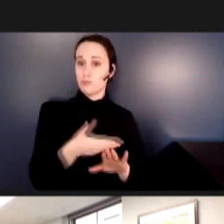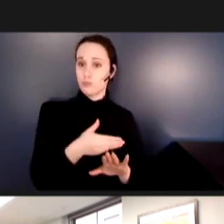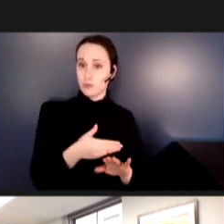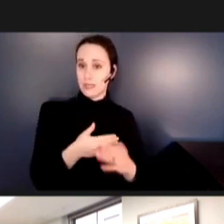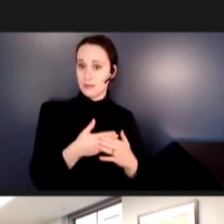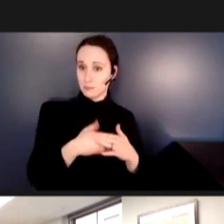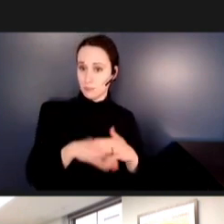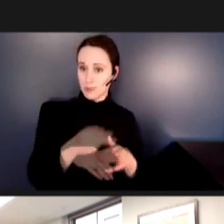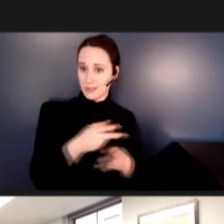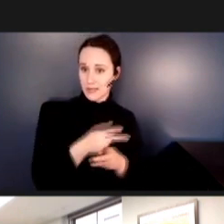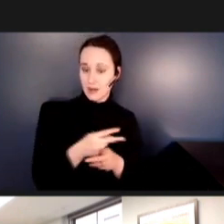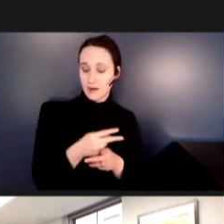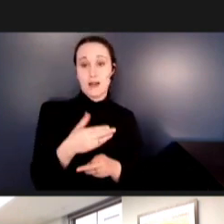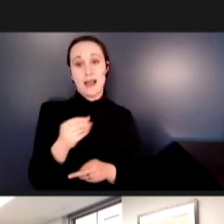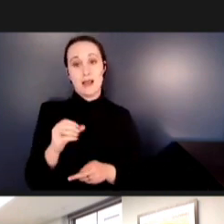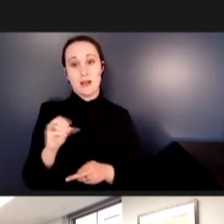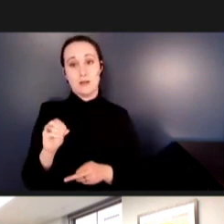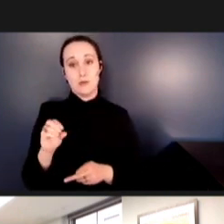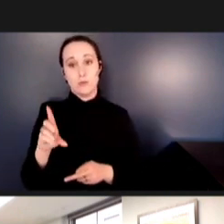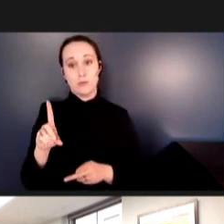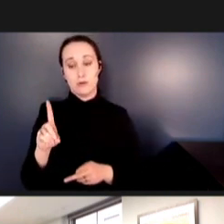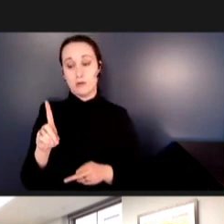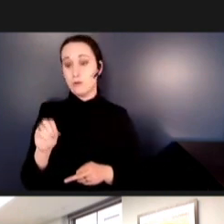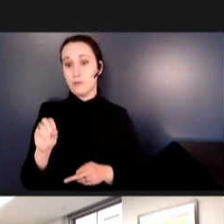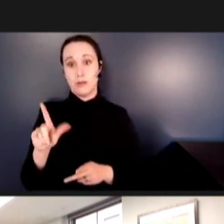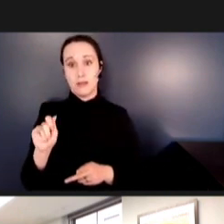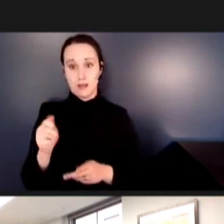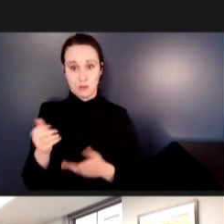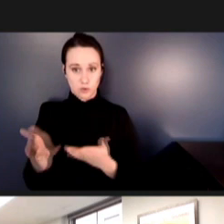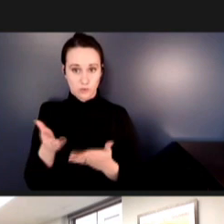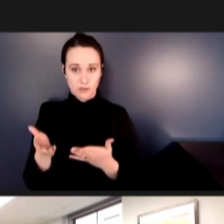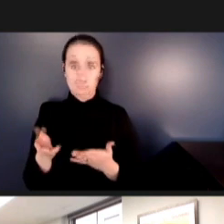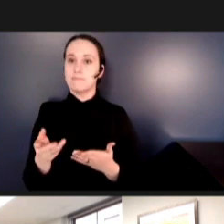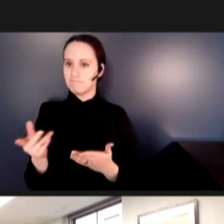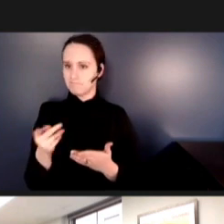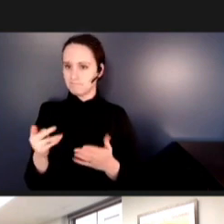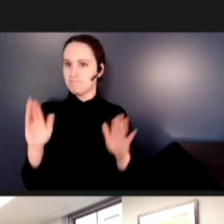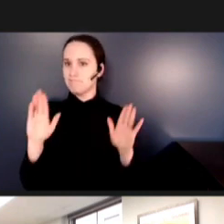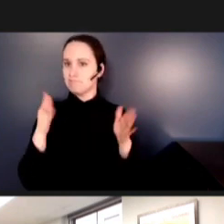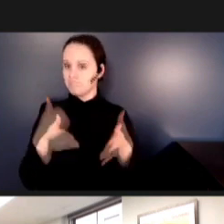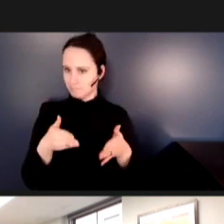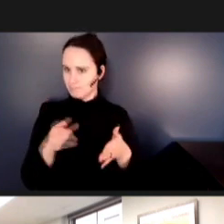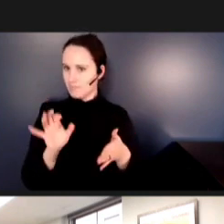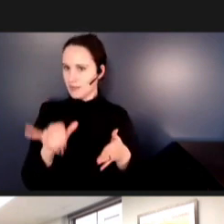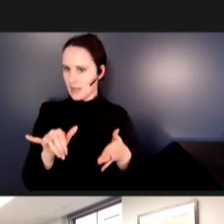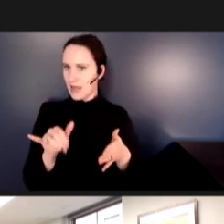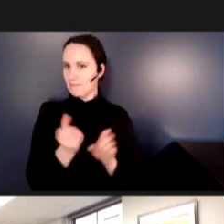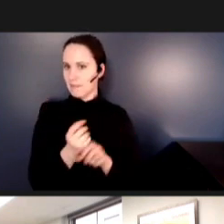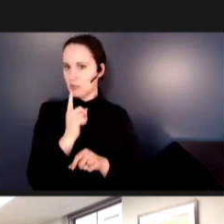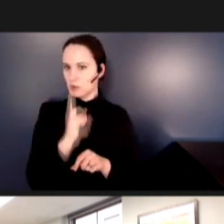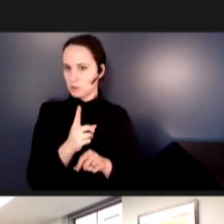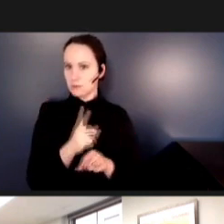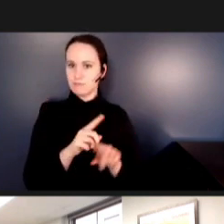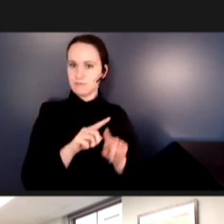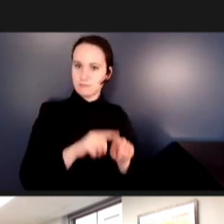or doula services that are looking at that by race and ethnicity as well.